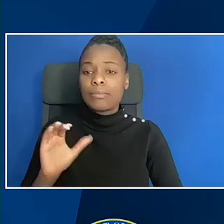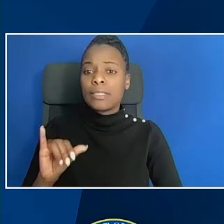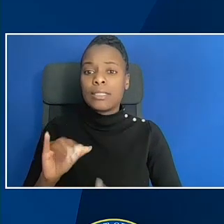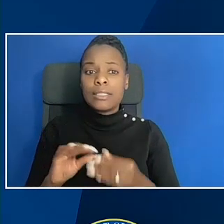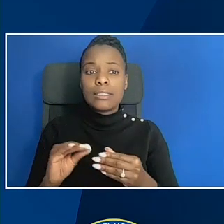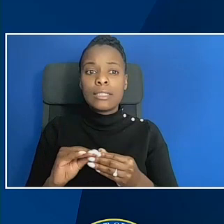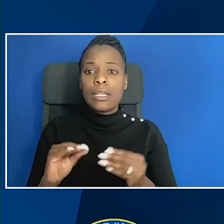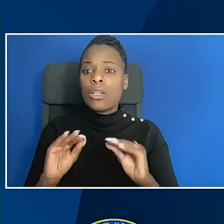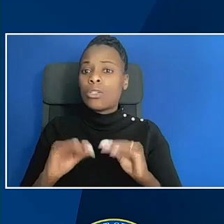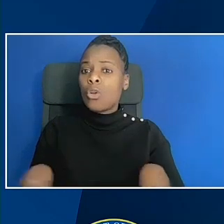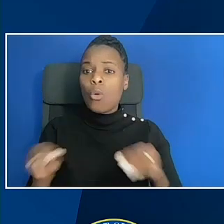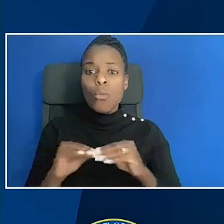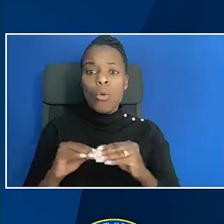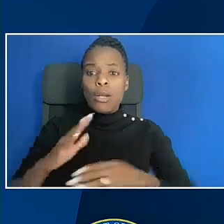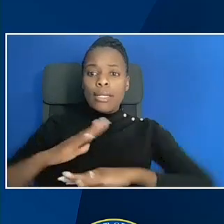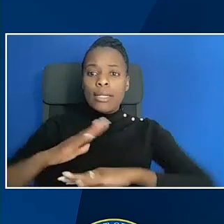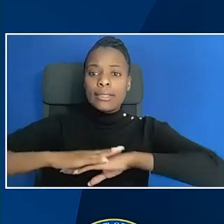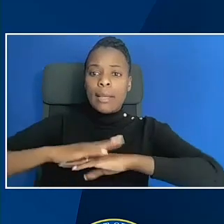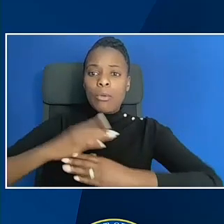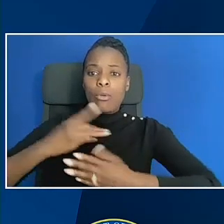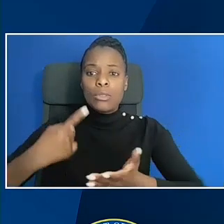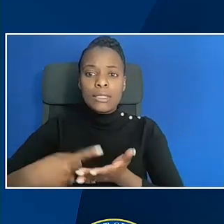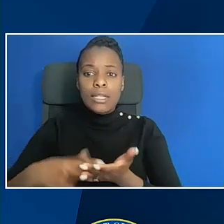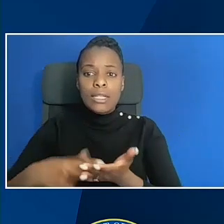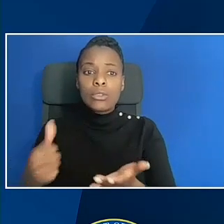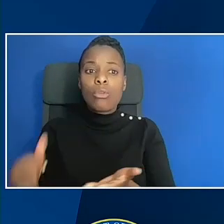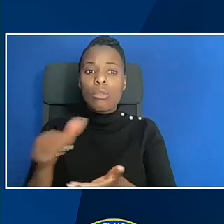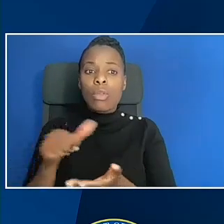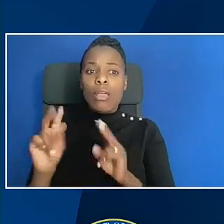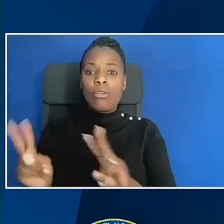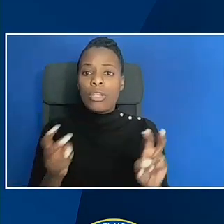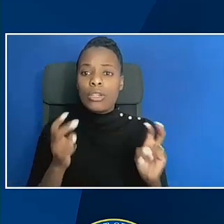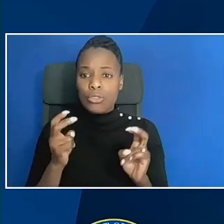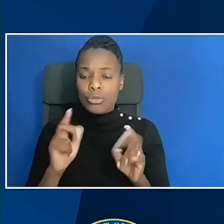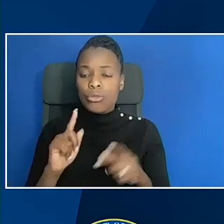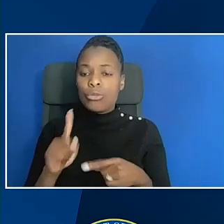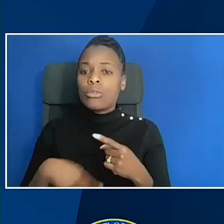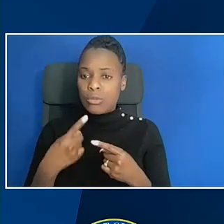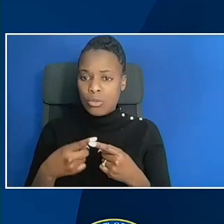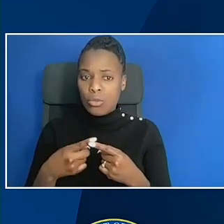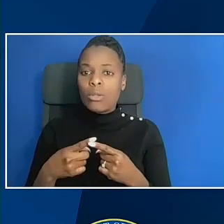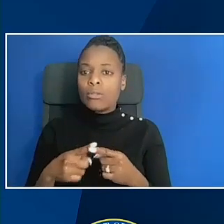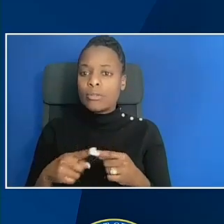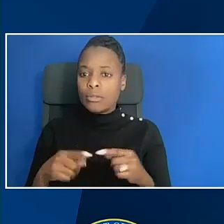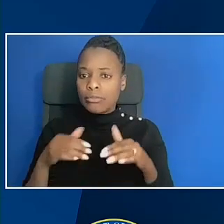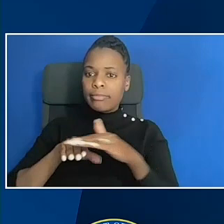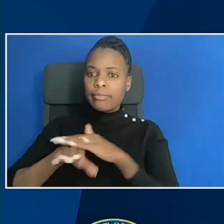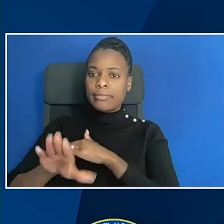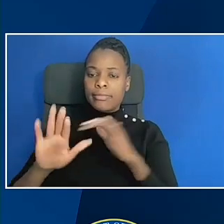discussions on any of the issues once you go into caucus and we break the live feed